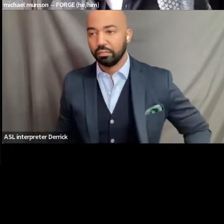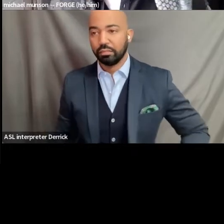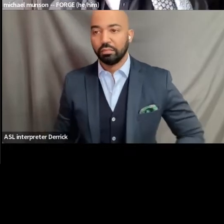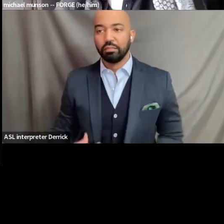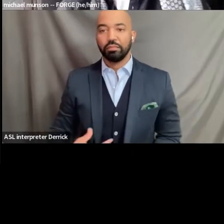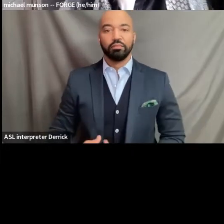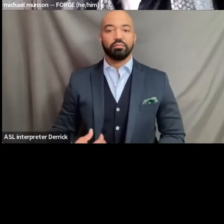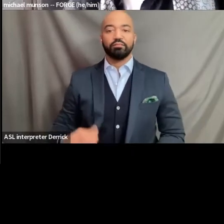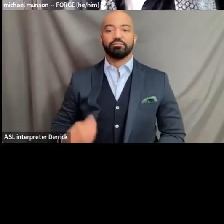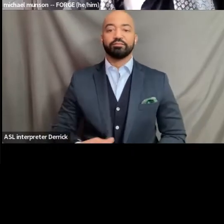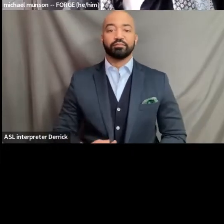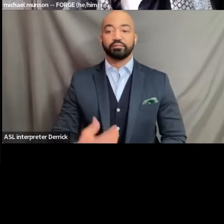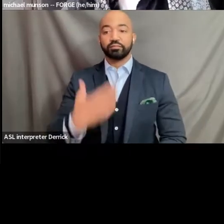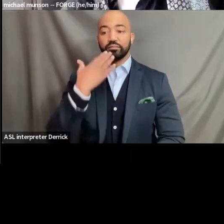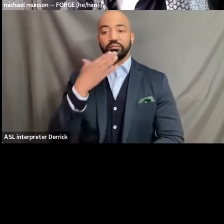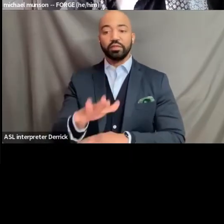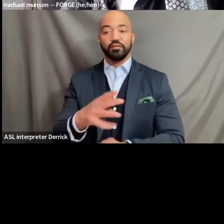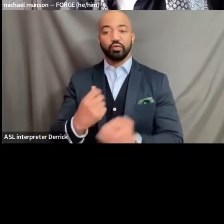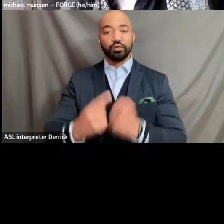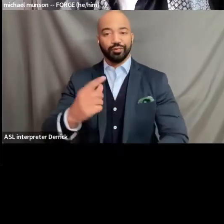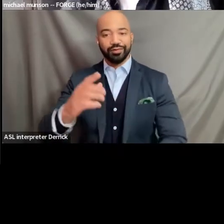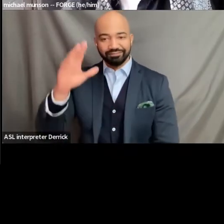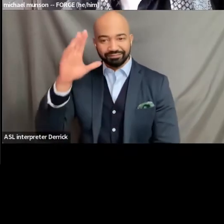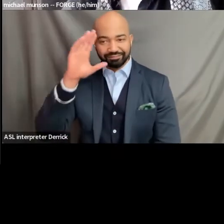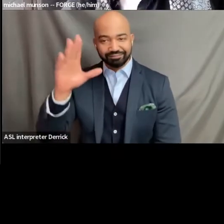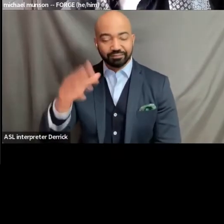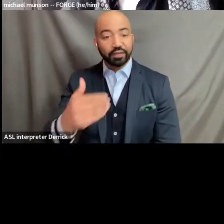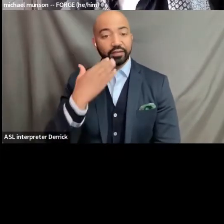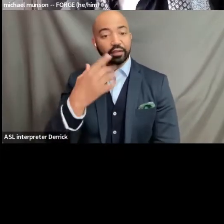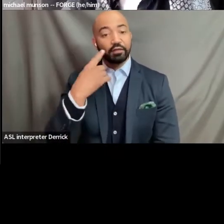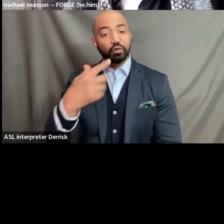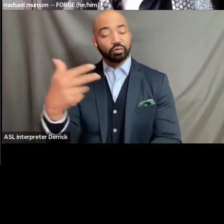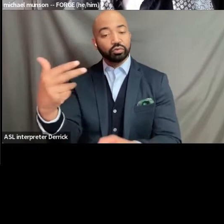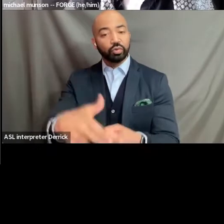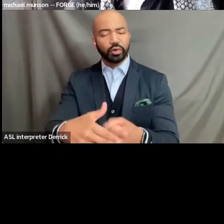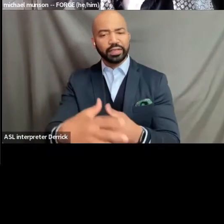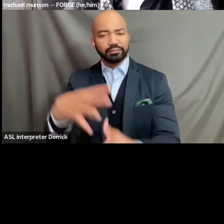Good afternoon everyone. Thank you for being here and being so timely